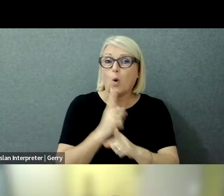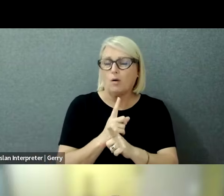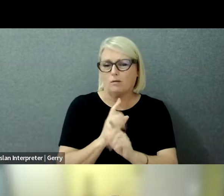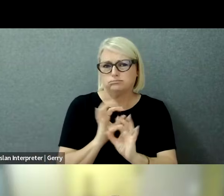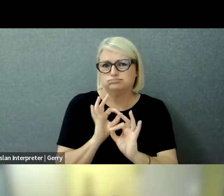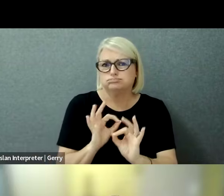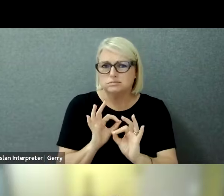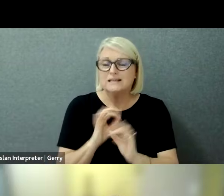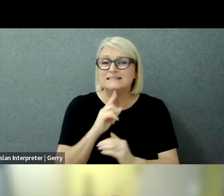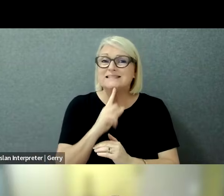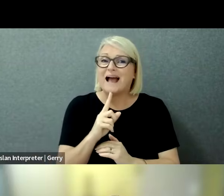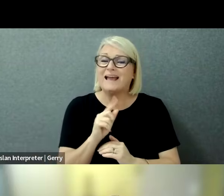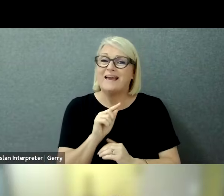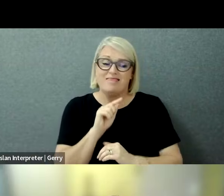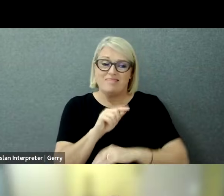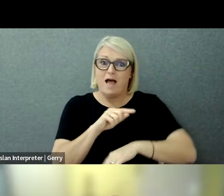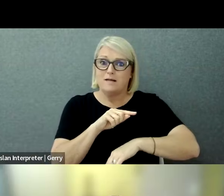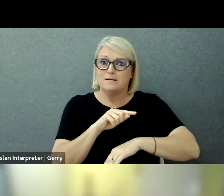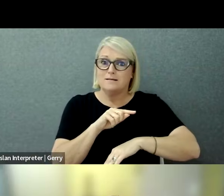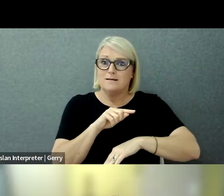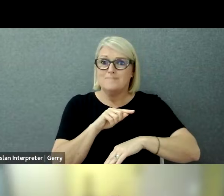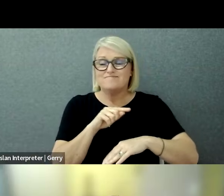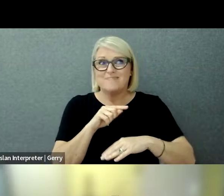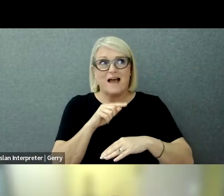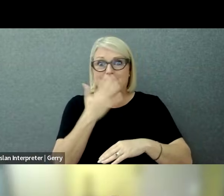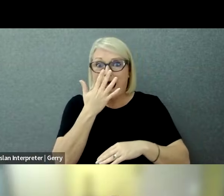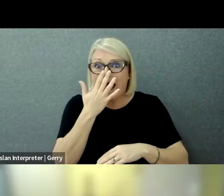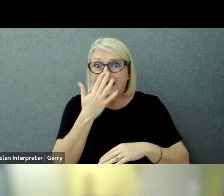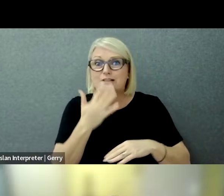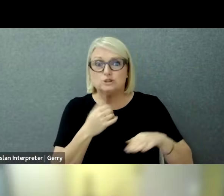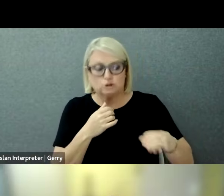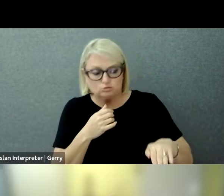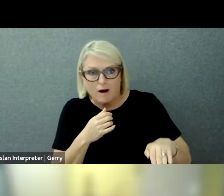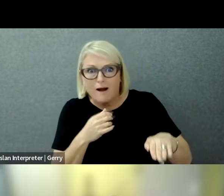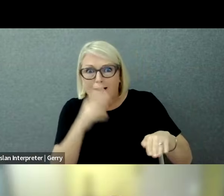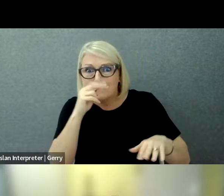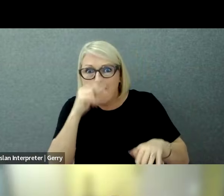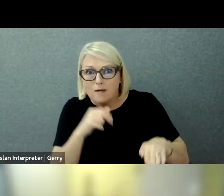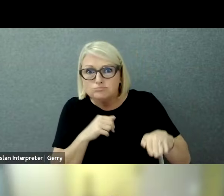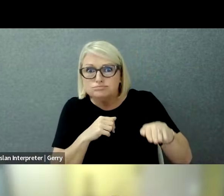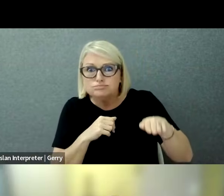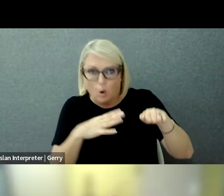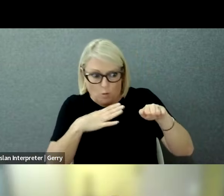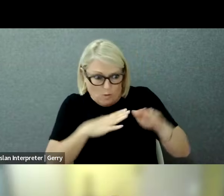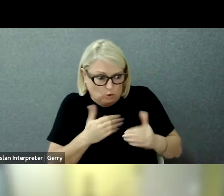a really important time to be able to catch these children and provide the supports that they need.